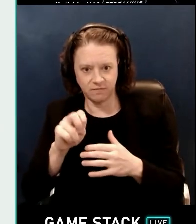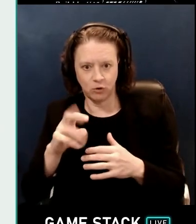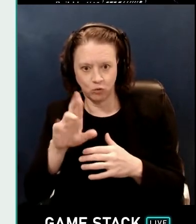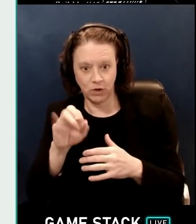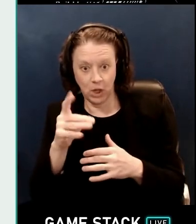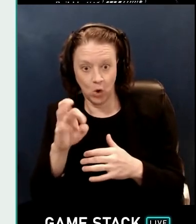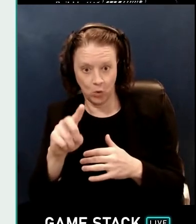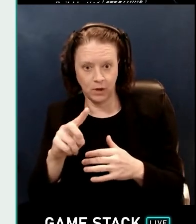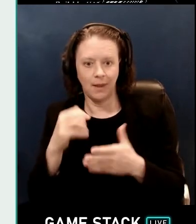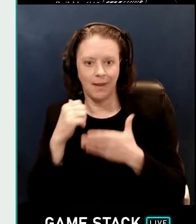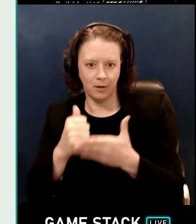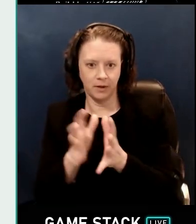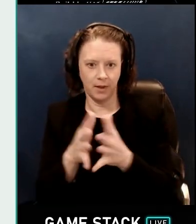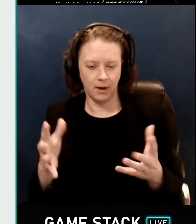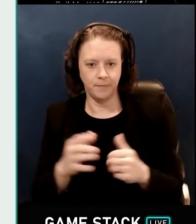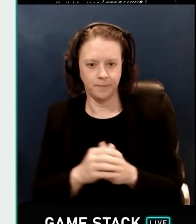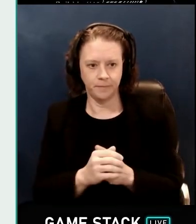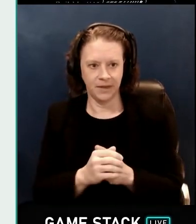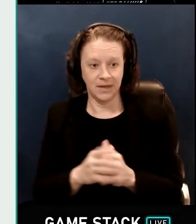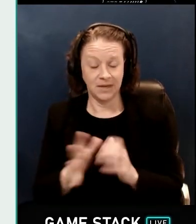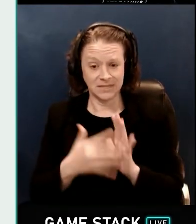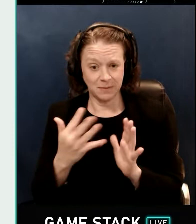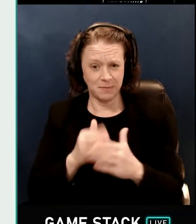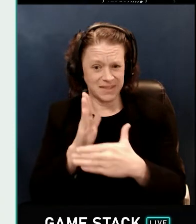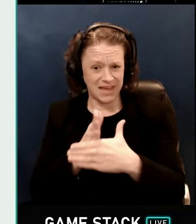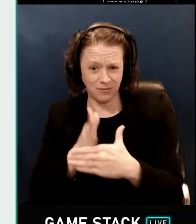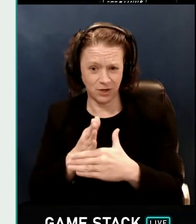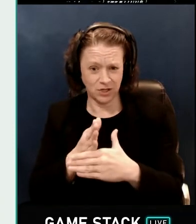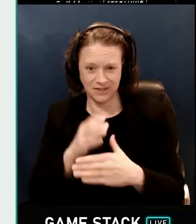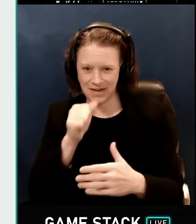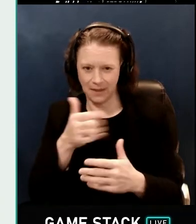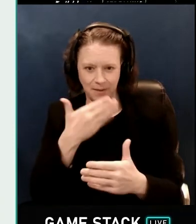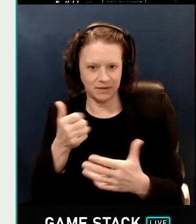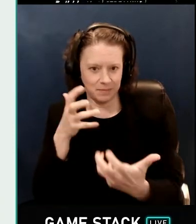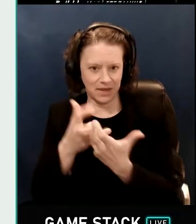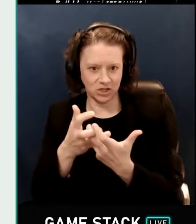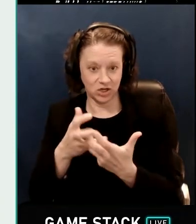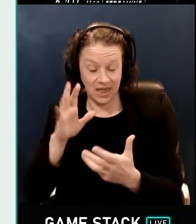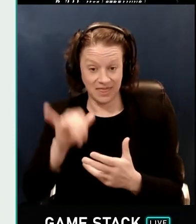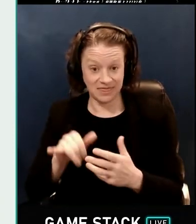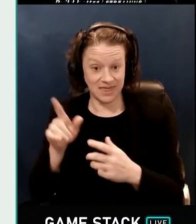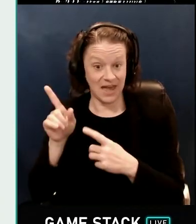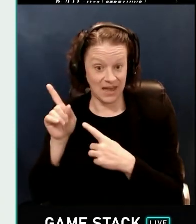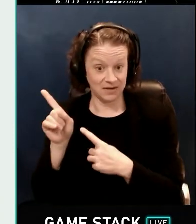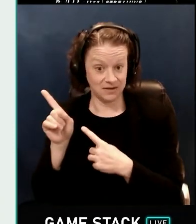but for some scenarios, that's not the best match. This graph is marking time to a data center over cell network